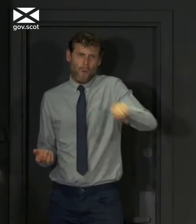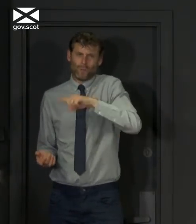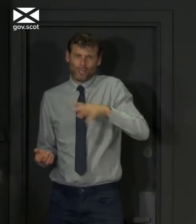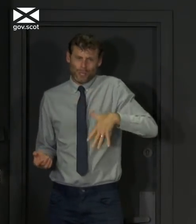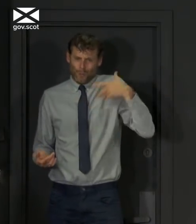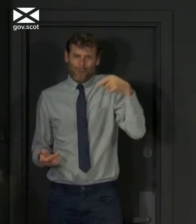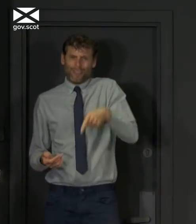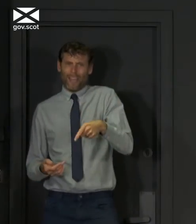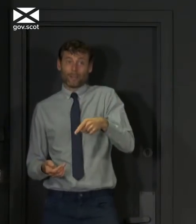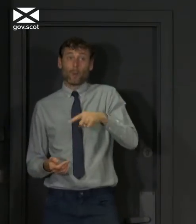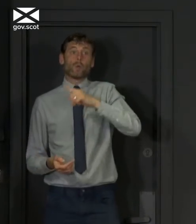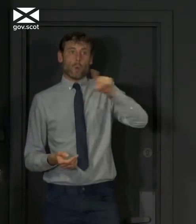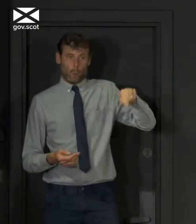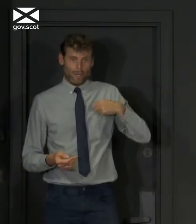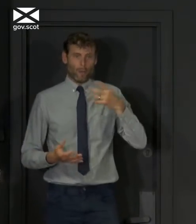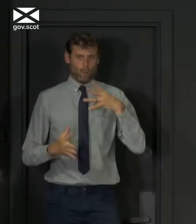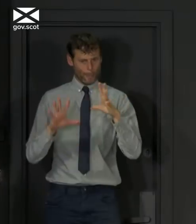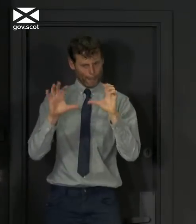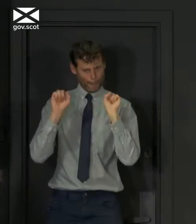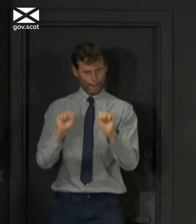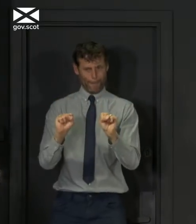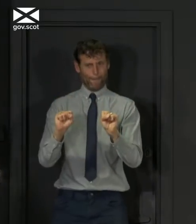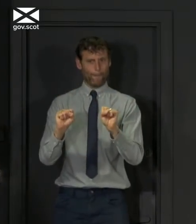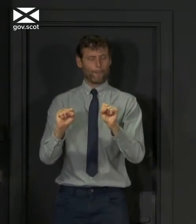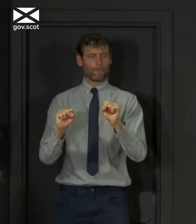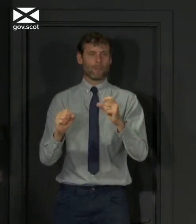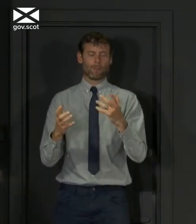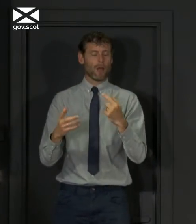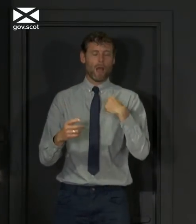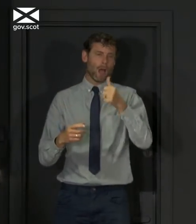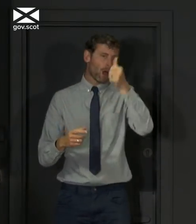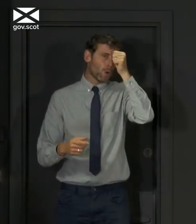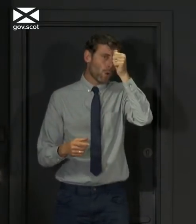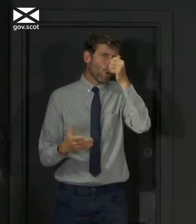commitment here on behalf of the government. I don't underestimate the difficulty of the